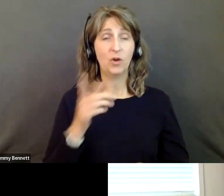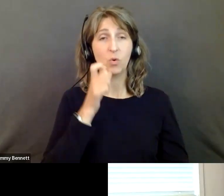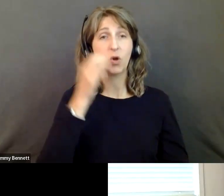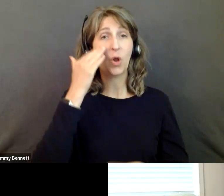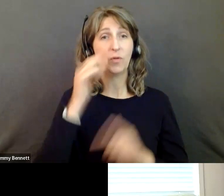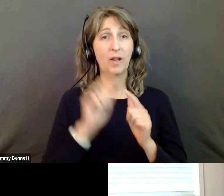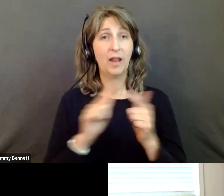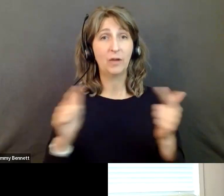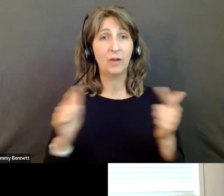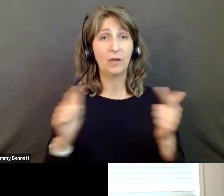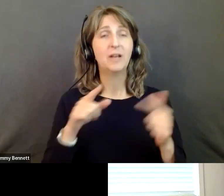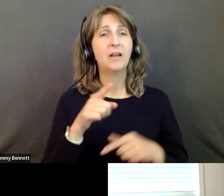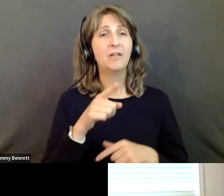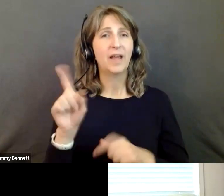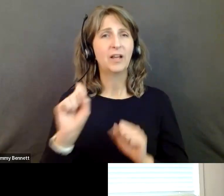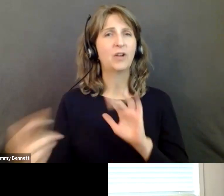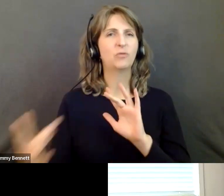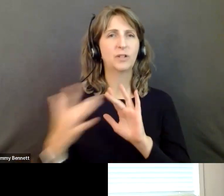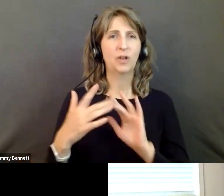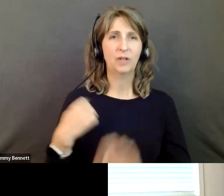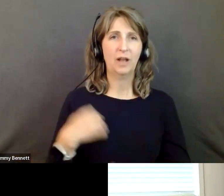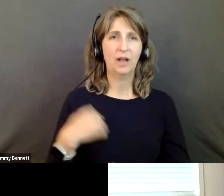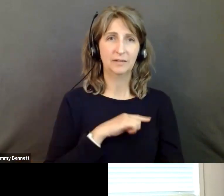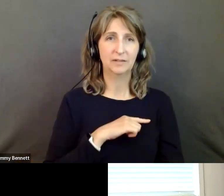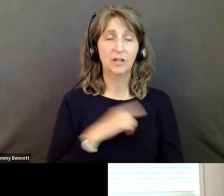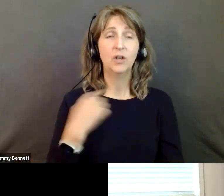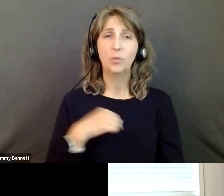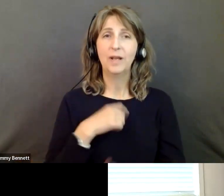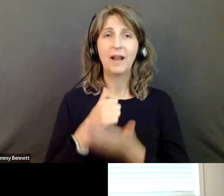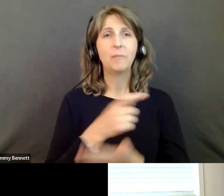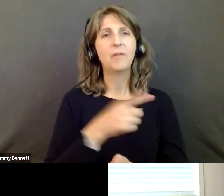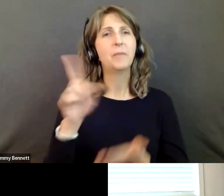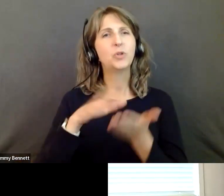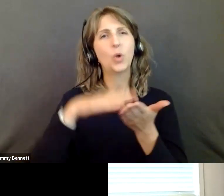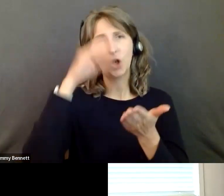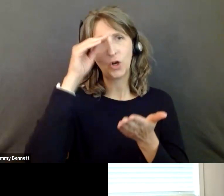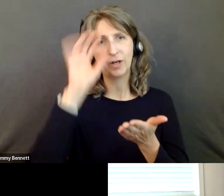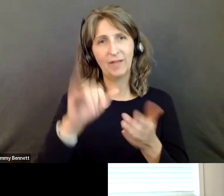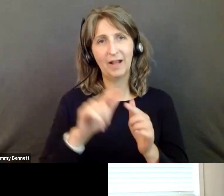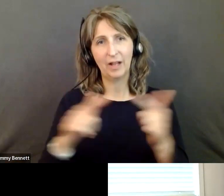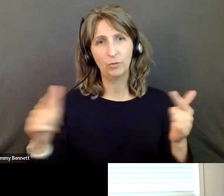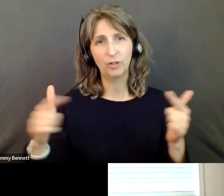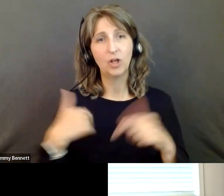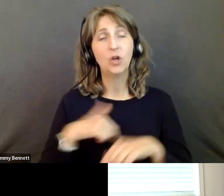They can reach out to us. And and we can help them learn it. We can send them resources.